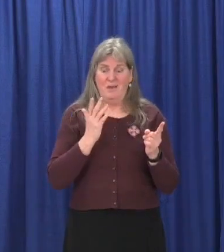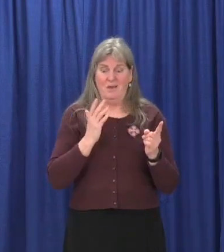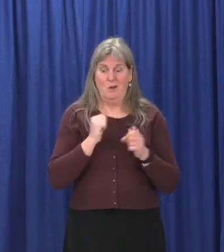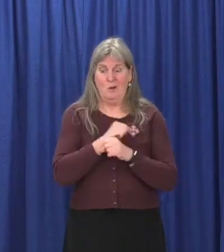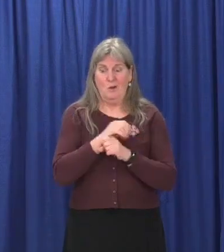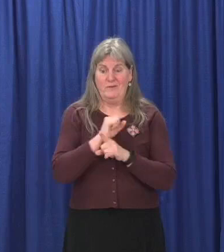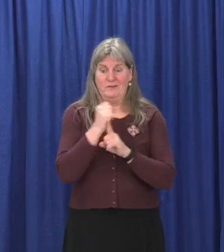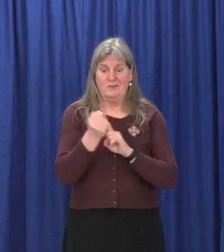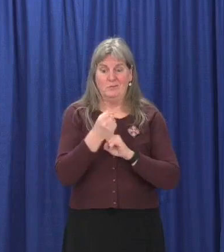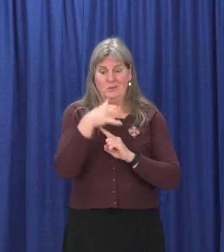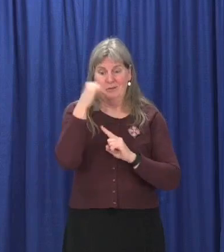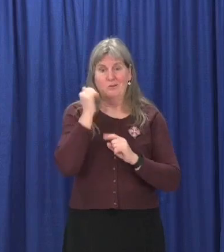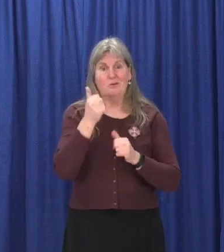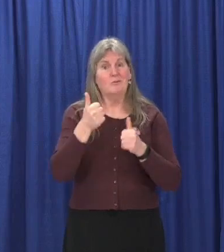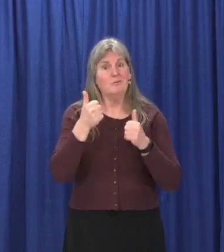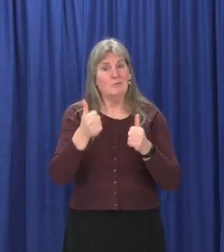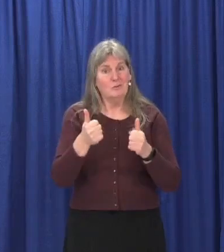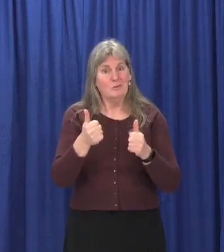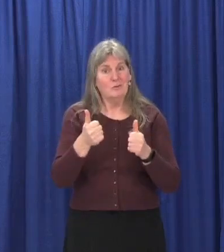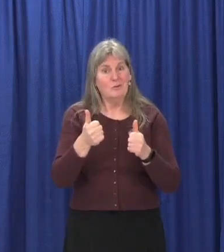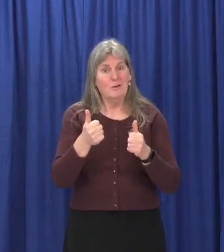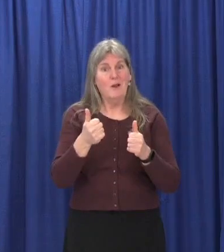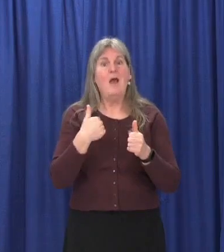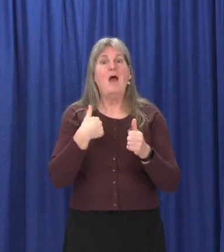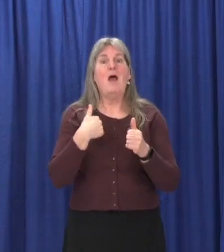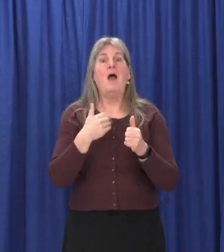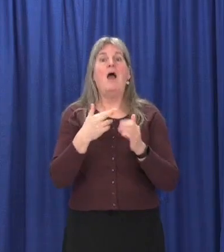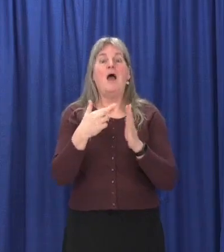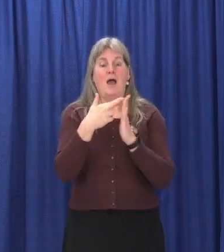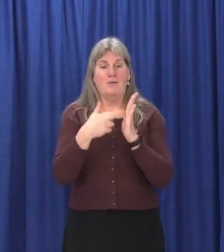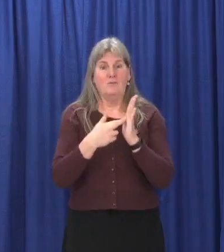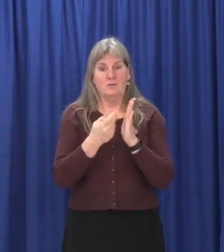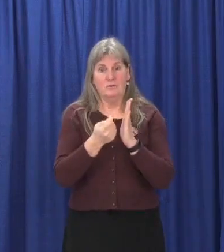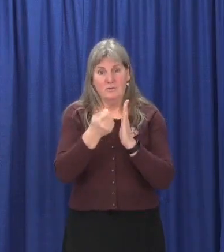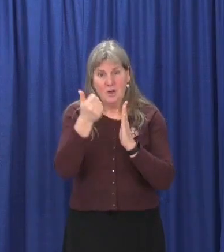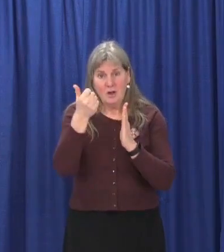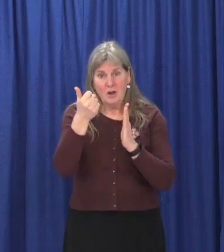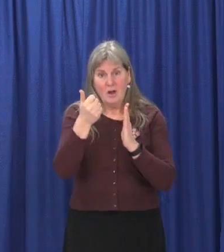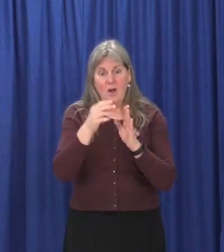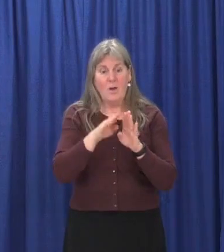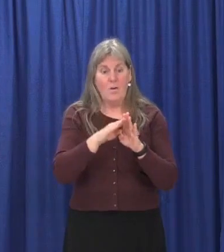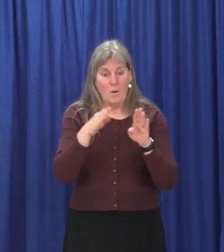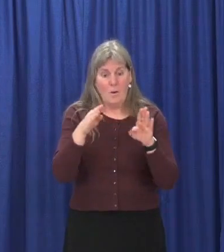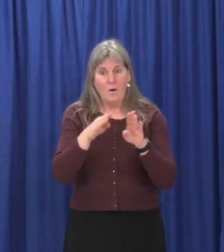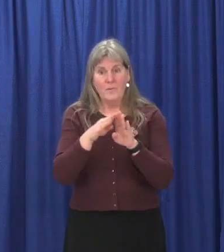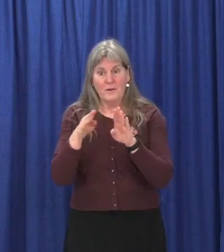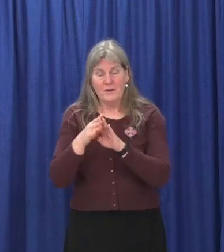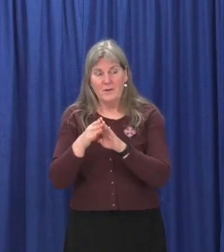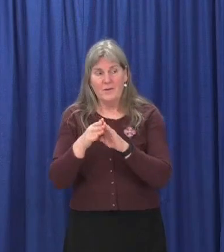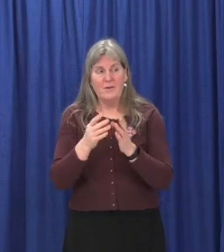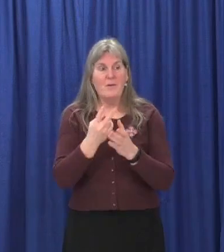with the lifting of some public health measures. We both look forward to a time where we won't have to be